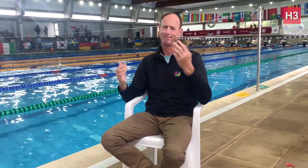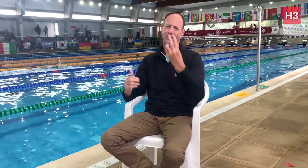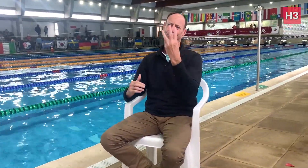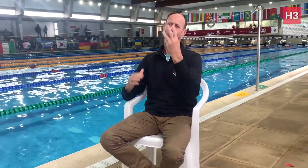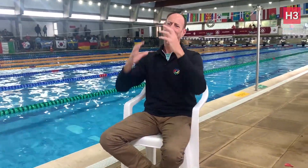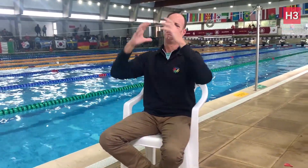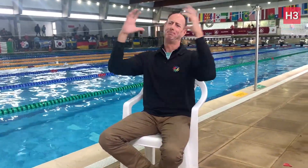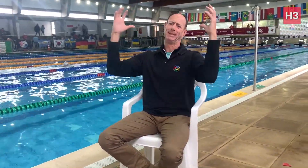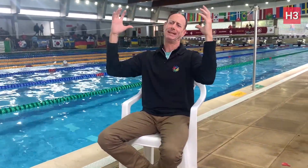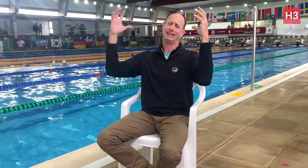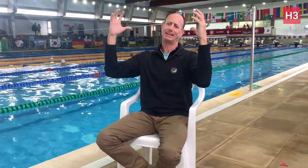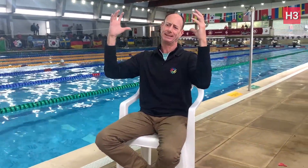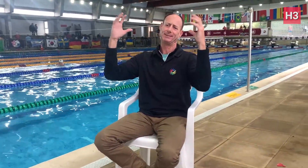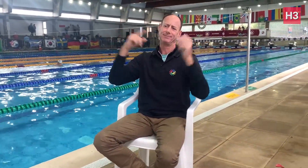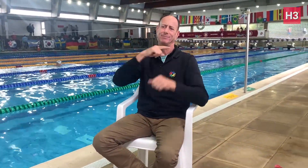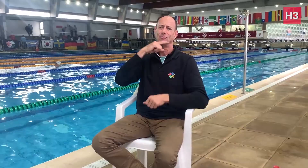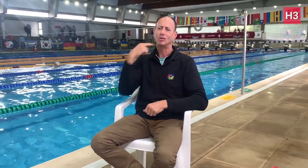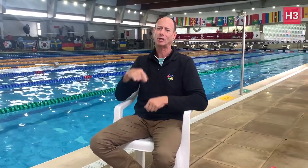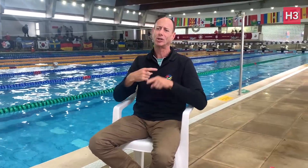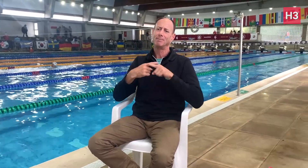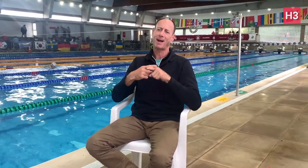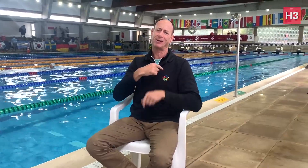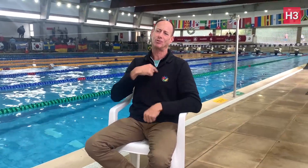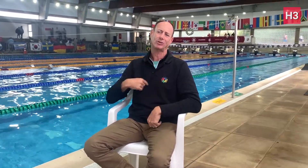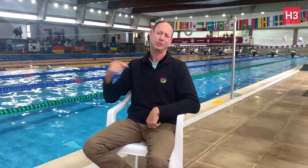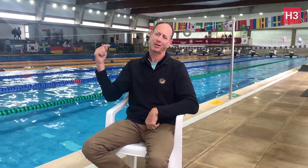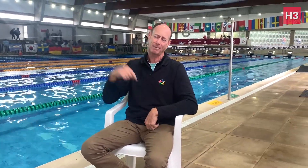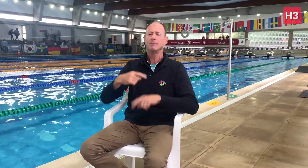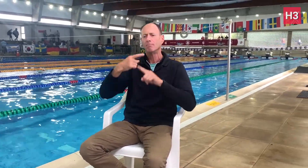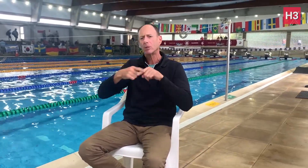but not as much as this year because